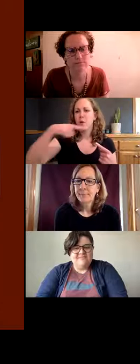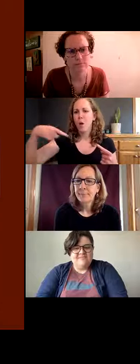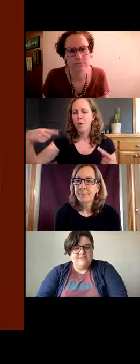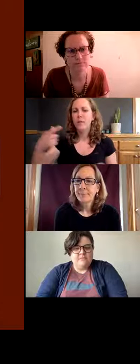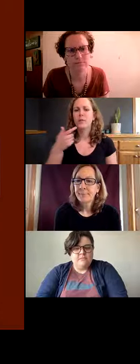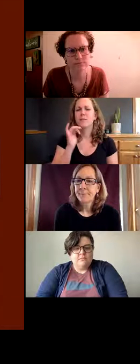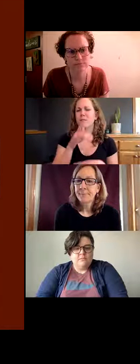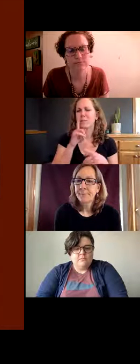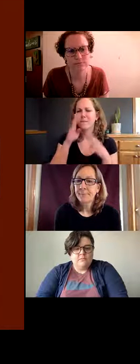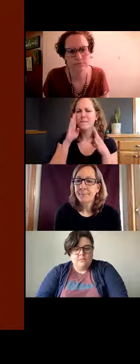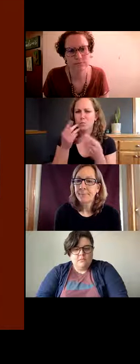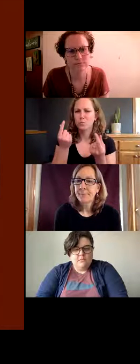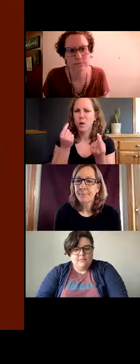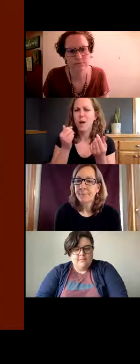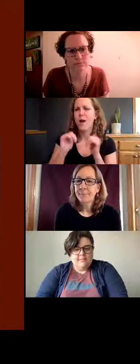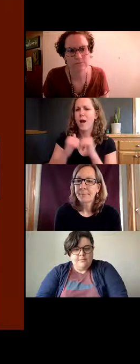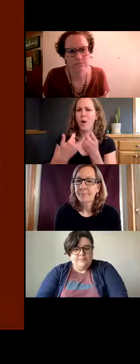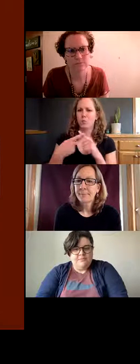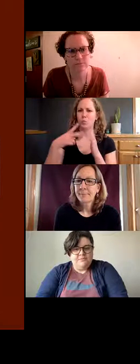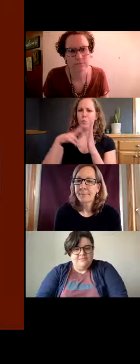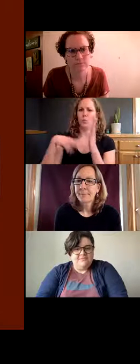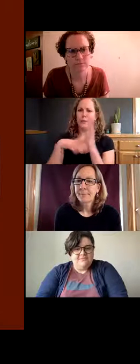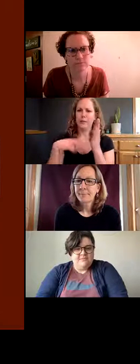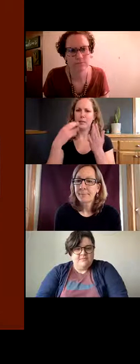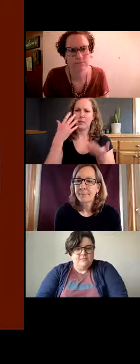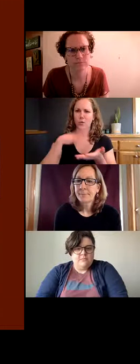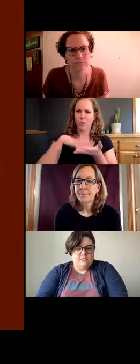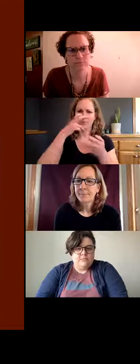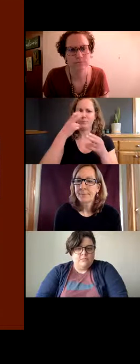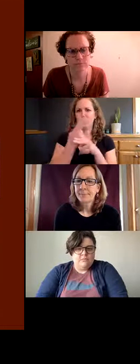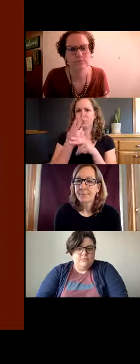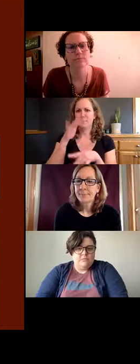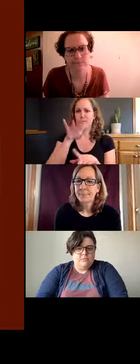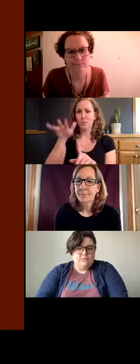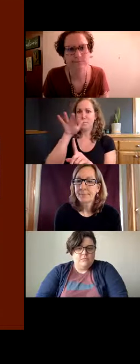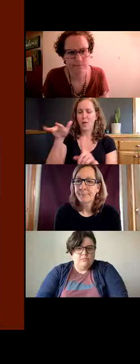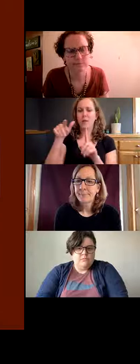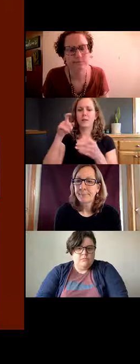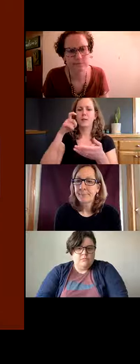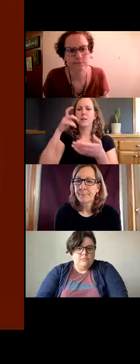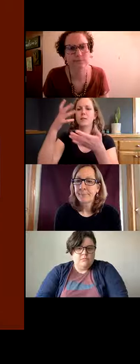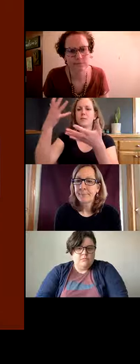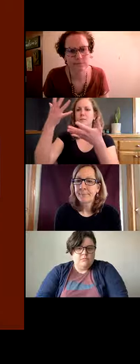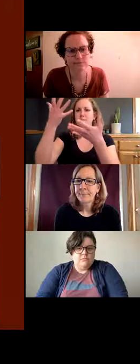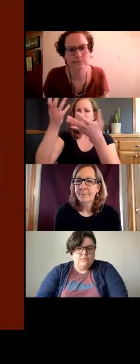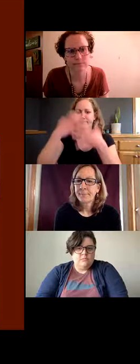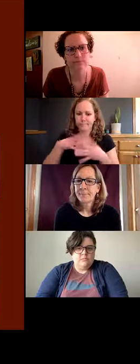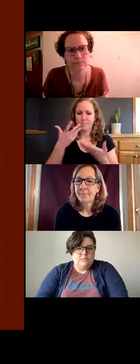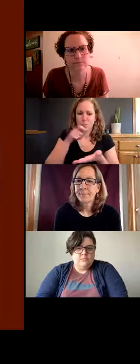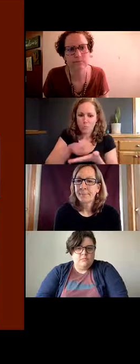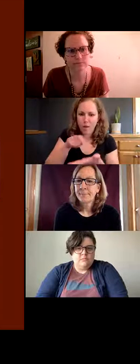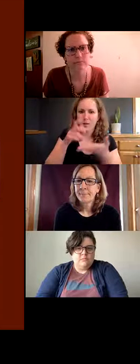little bit into third grade. It spirals upward and it focuses on how to read how the finger spelling,